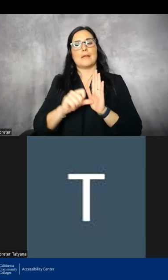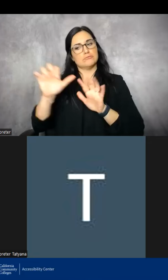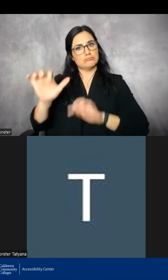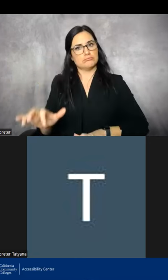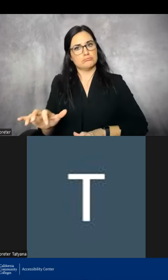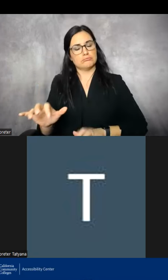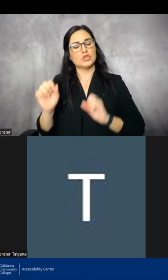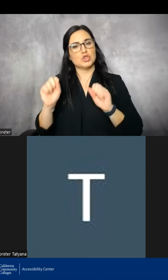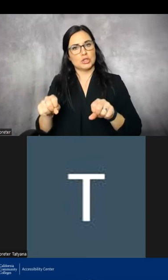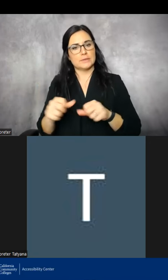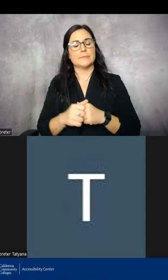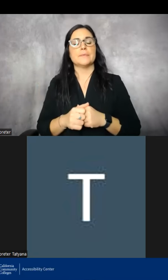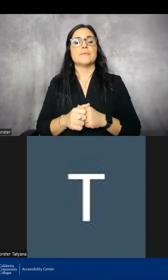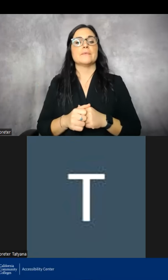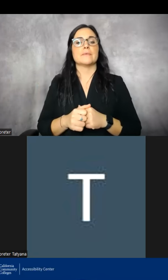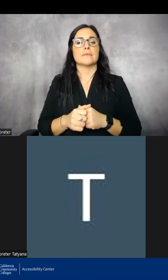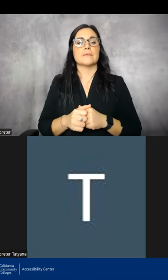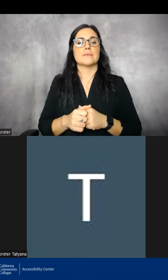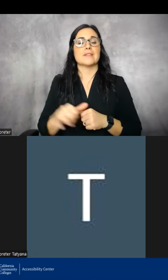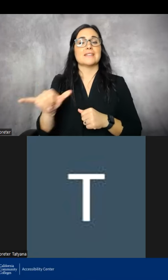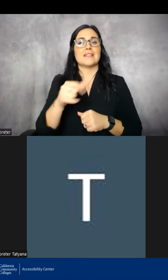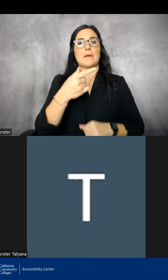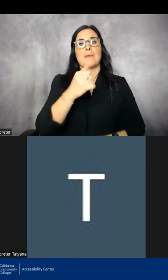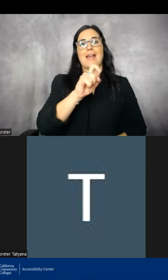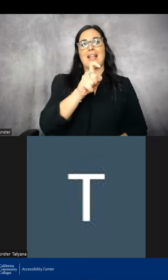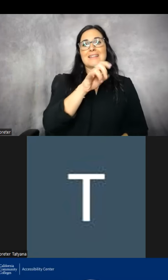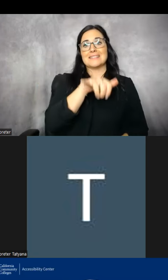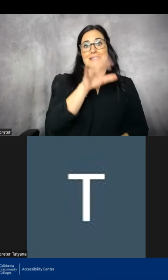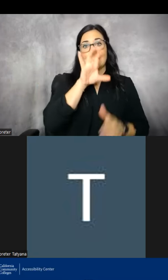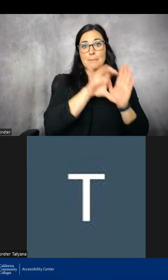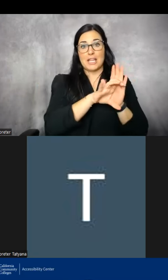As with our galaxy image. It might be image on one page